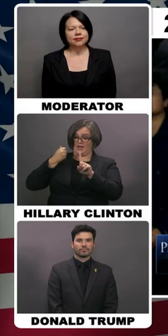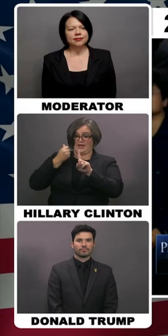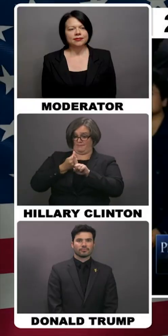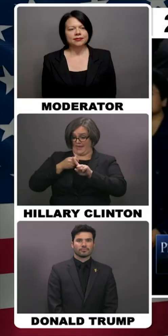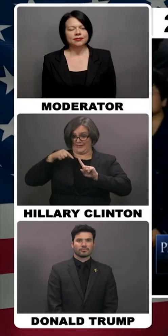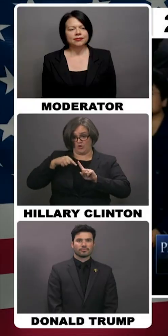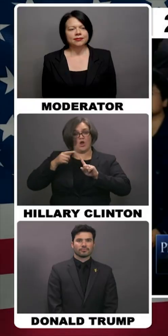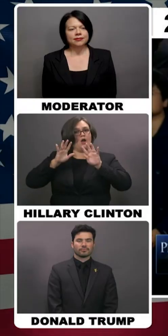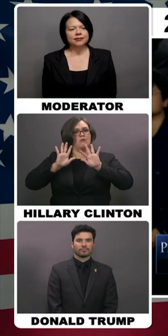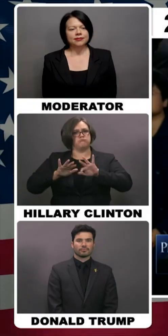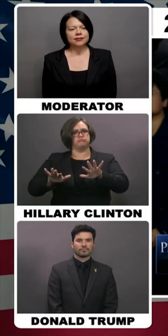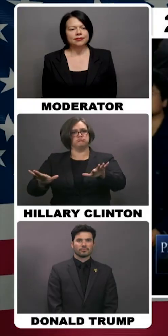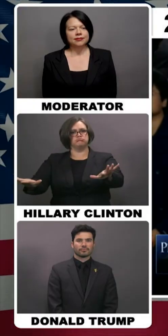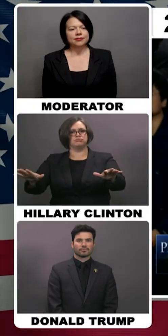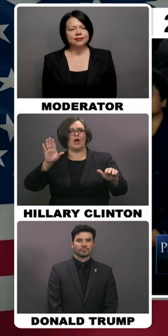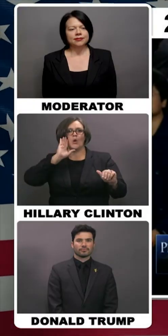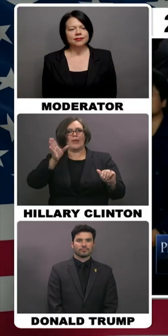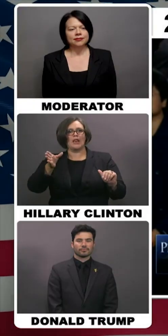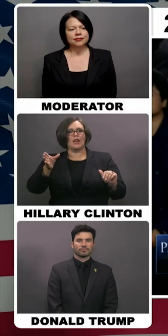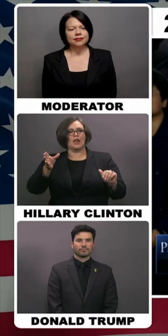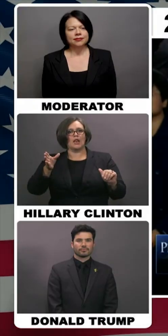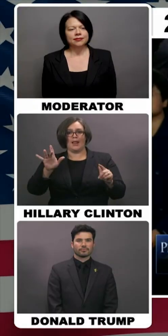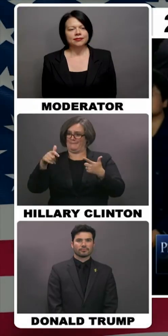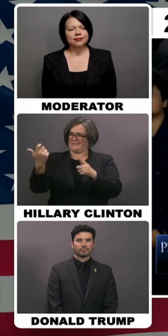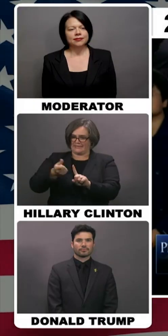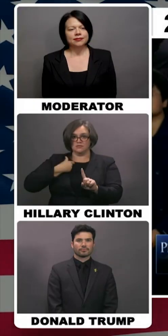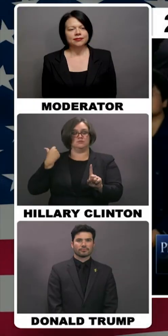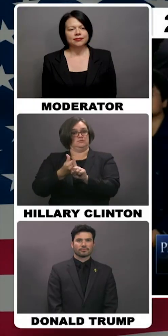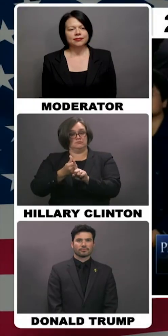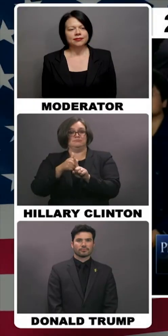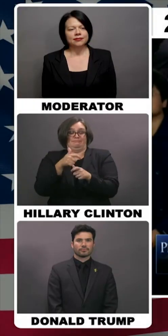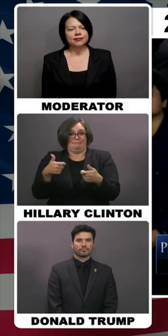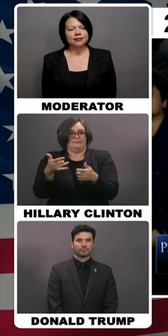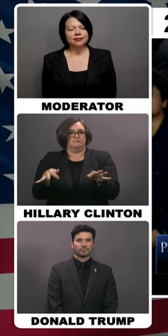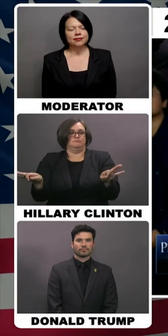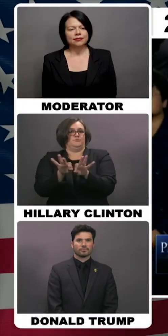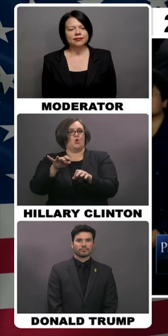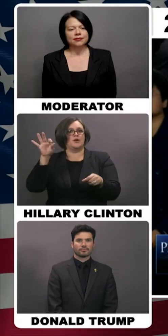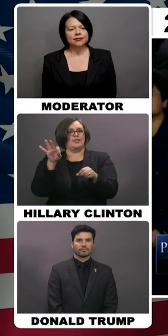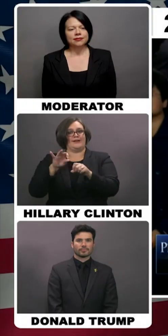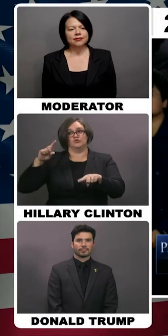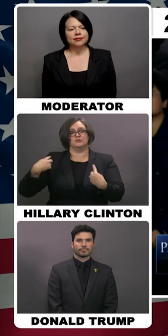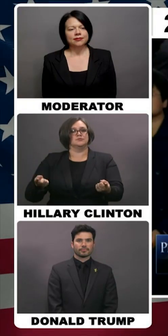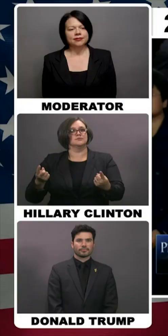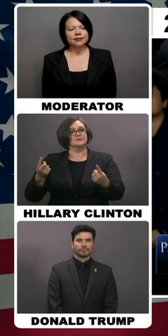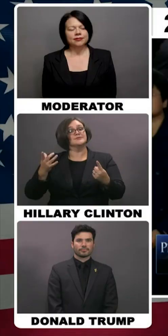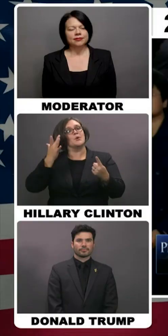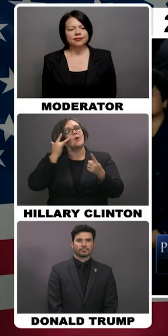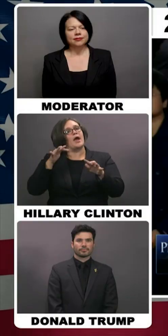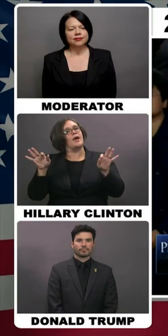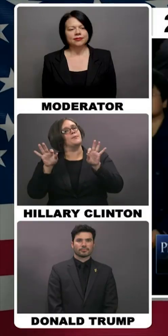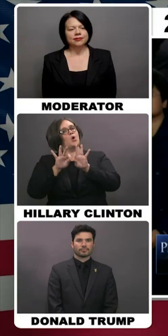It's one of the most consequential elections that we've had, and that's why I've tried to put forth specific policies